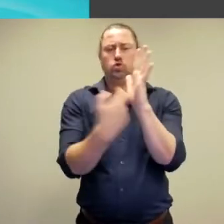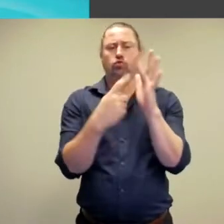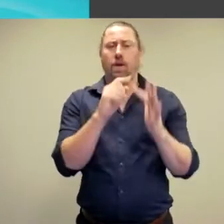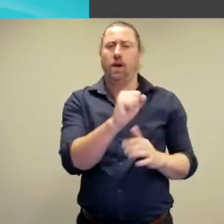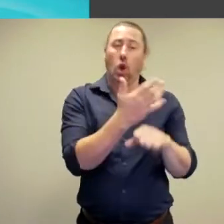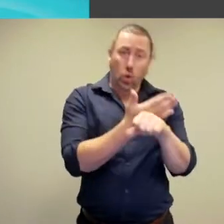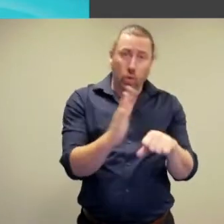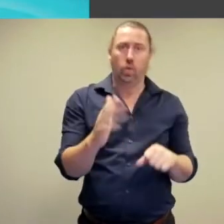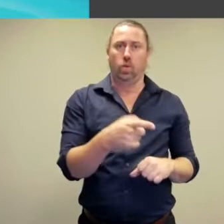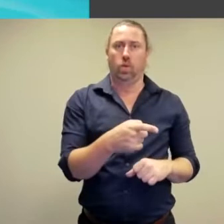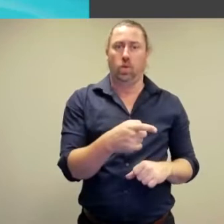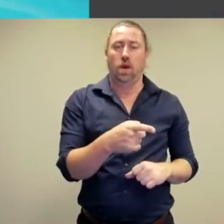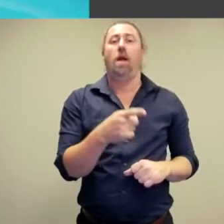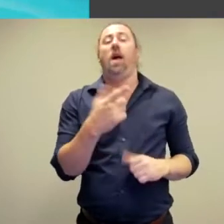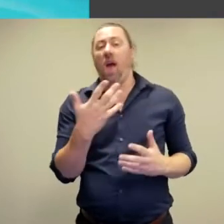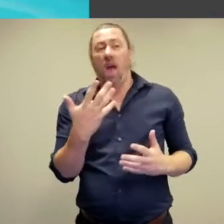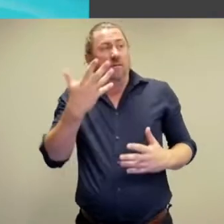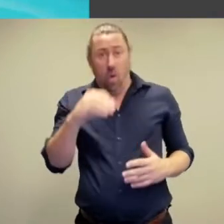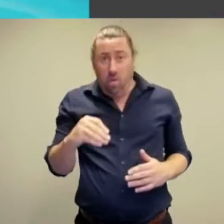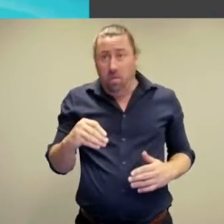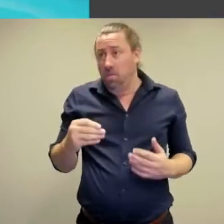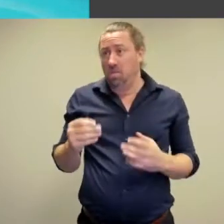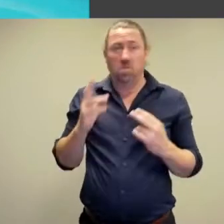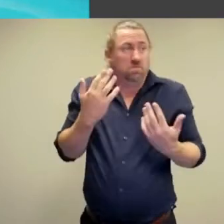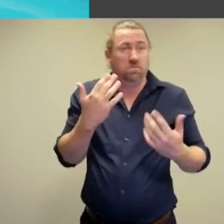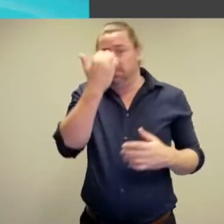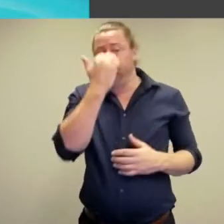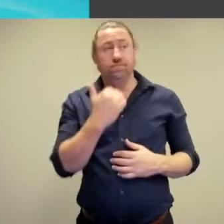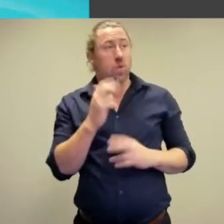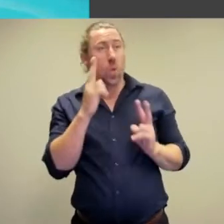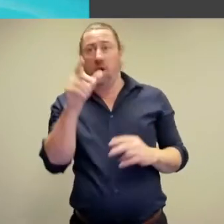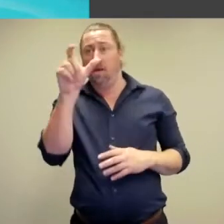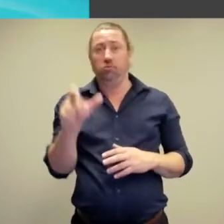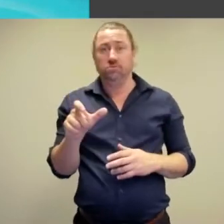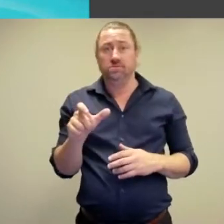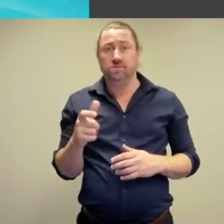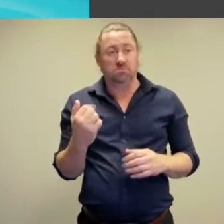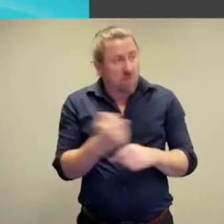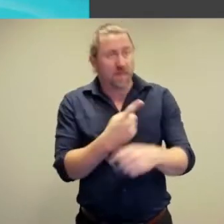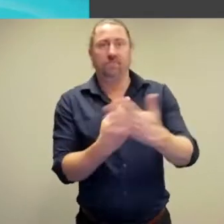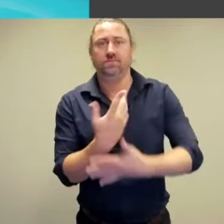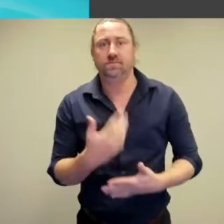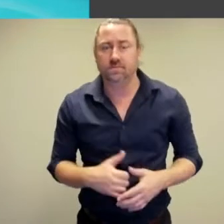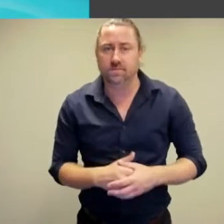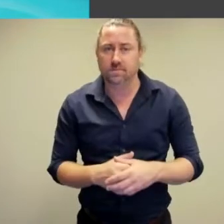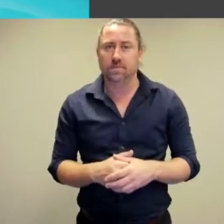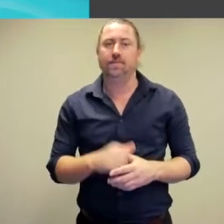produced by everyday people. I also want to think about its primary